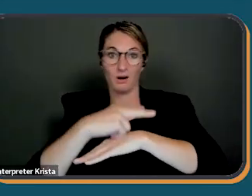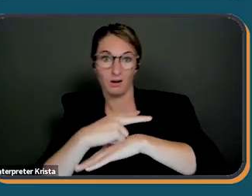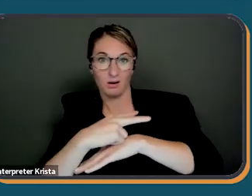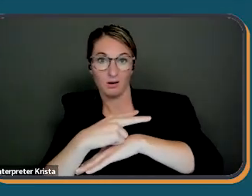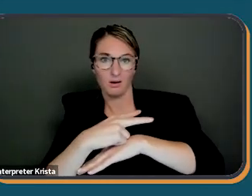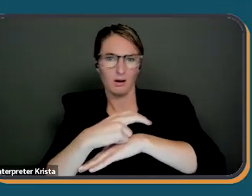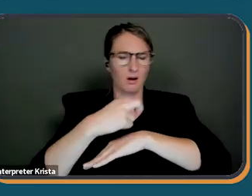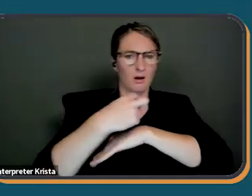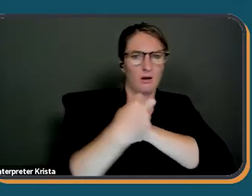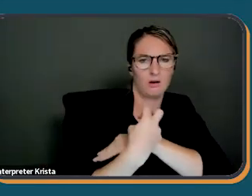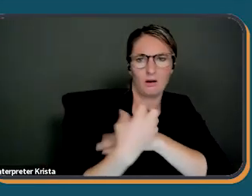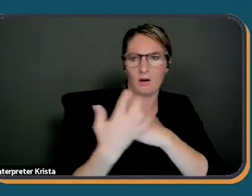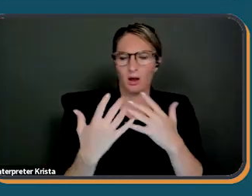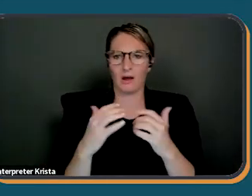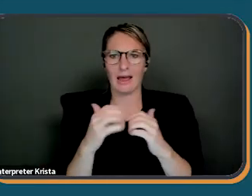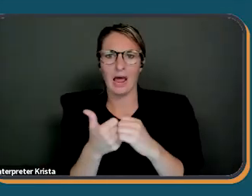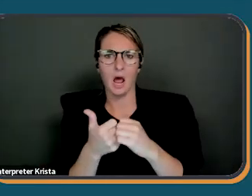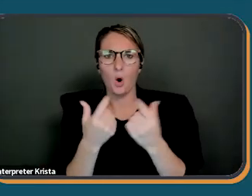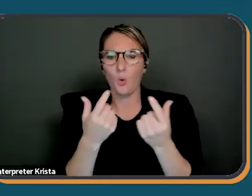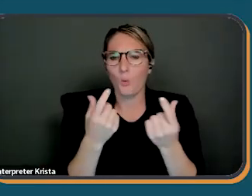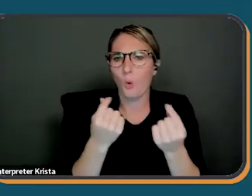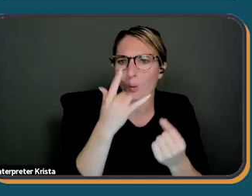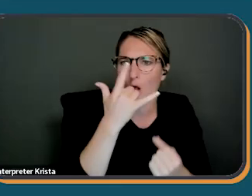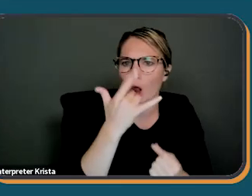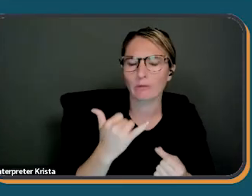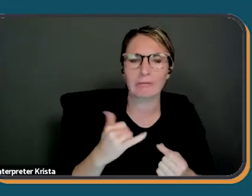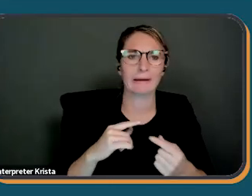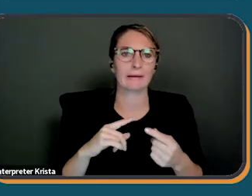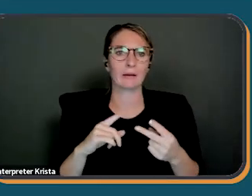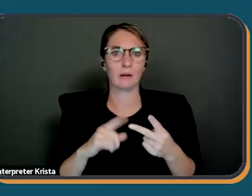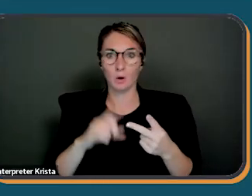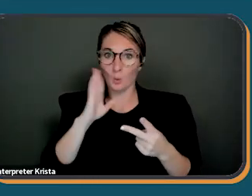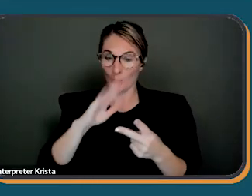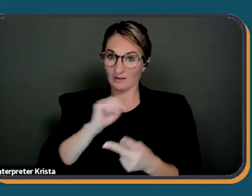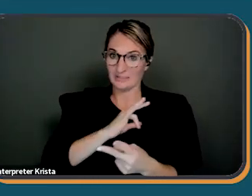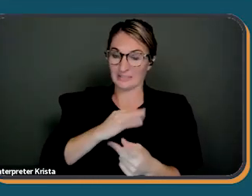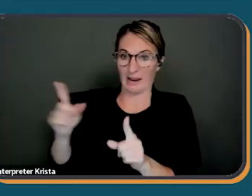from her staff or from office staff to carry out all the steps of a given screening,